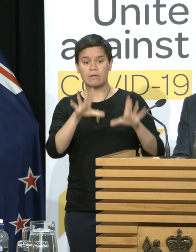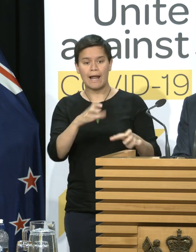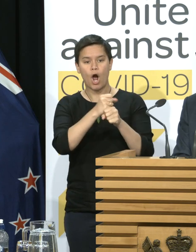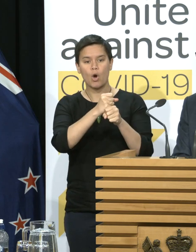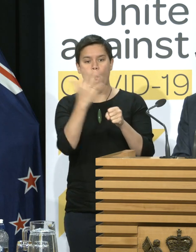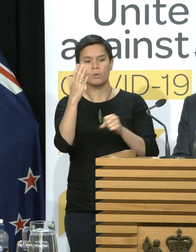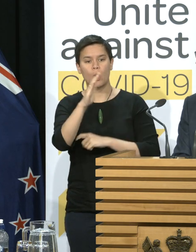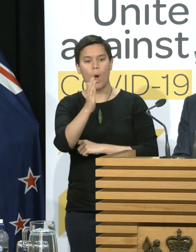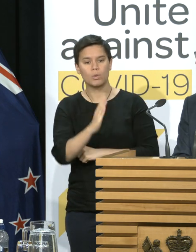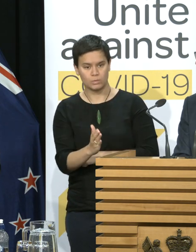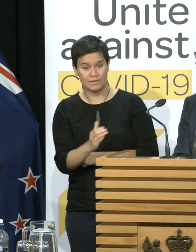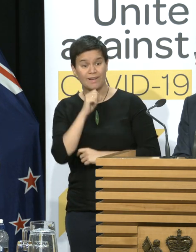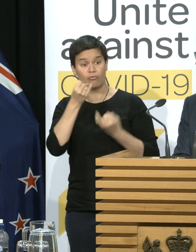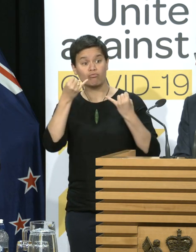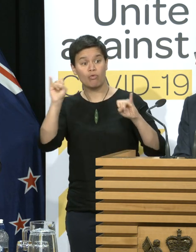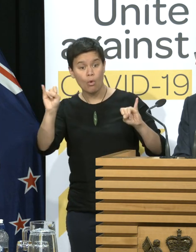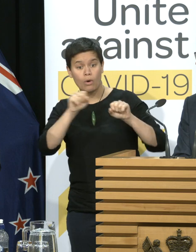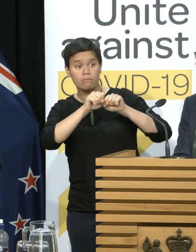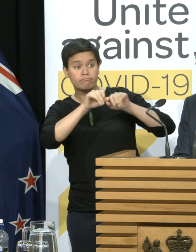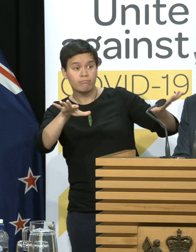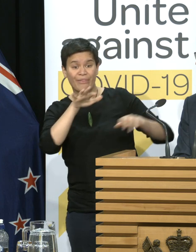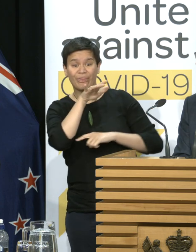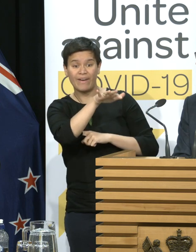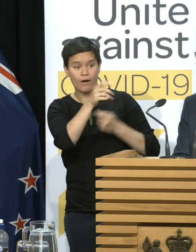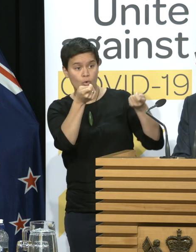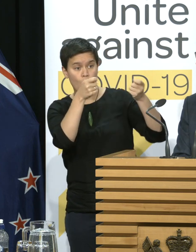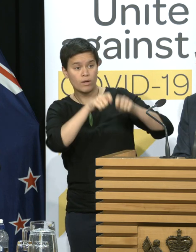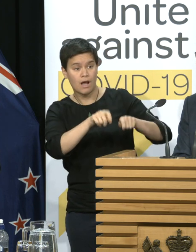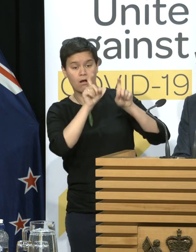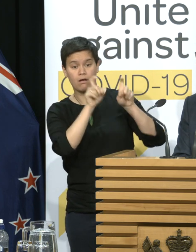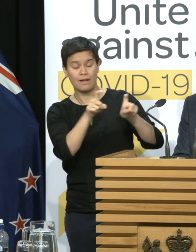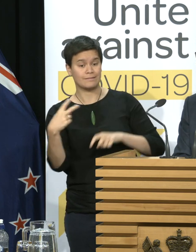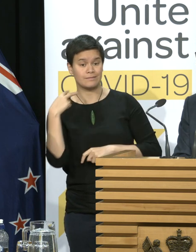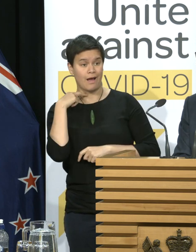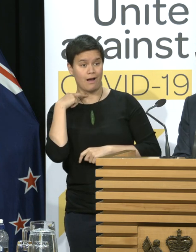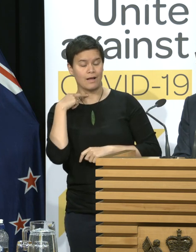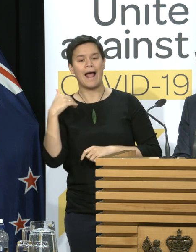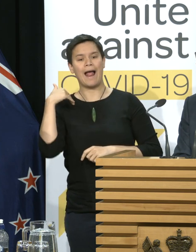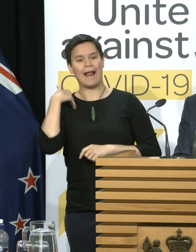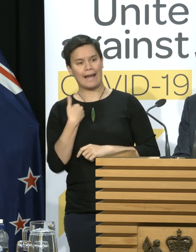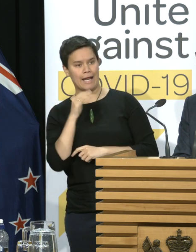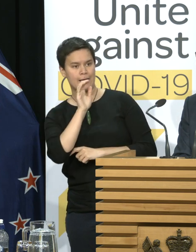They would need to know that. So those are all the things that we're working through so we can give certainty at the point that we hit the go button.